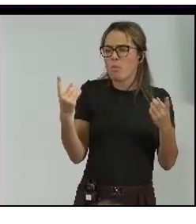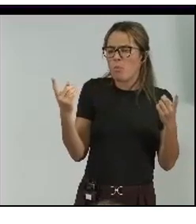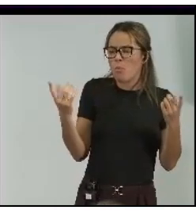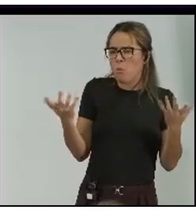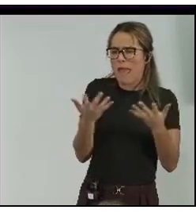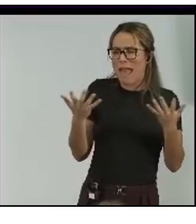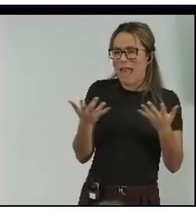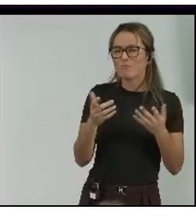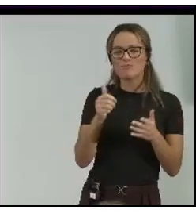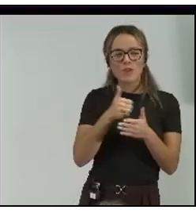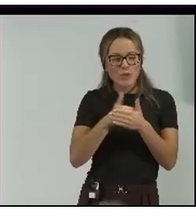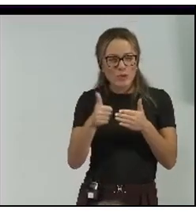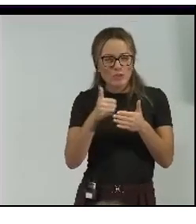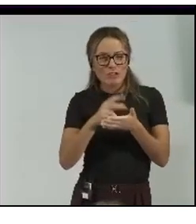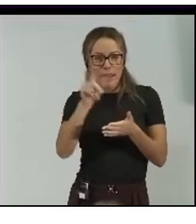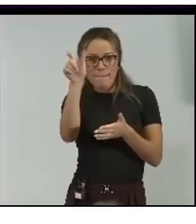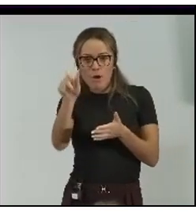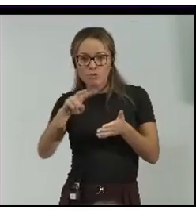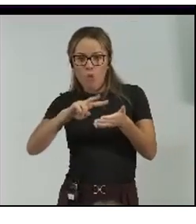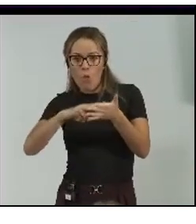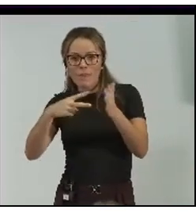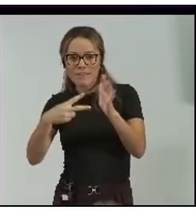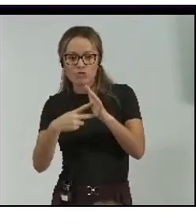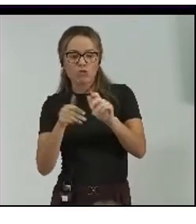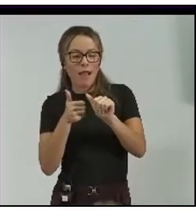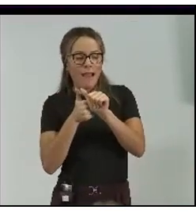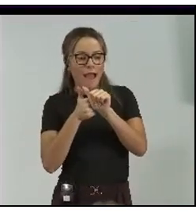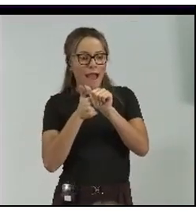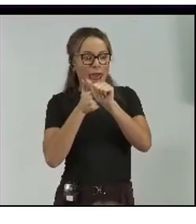within the organisation and from on top. If you get those two things to happen,